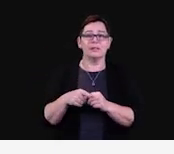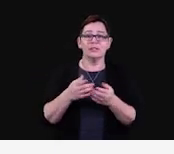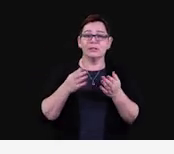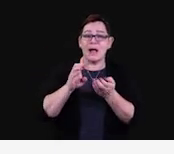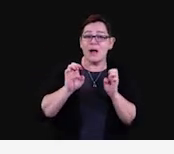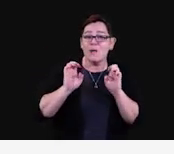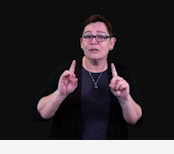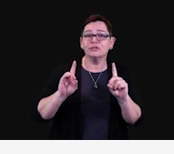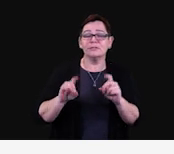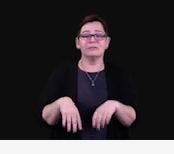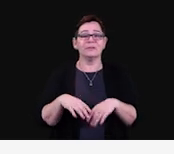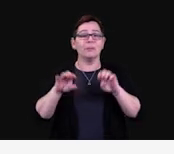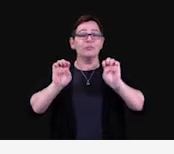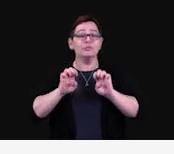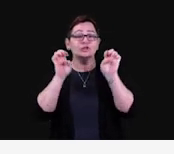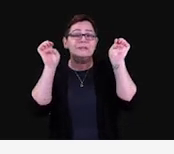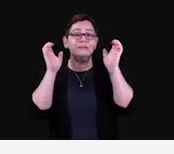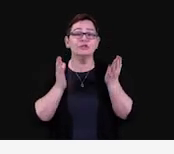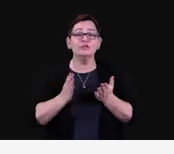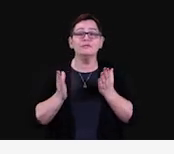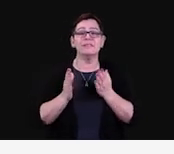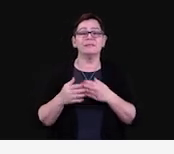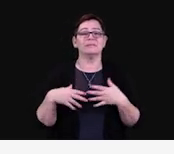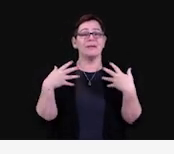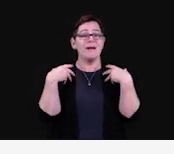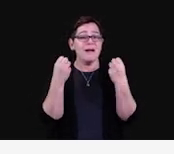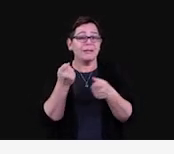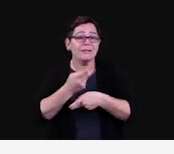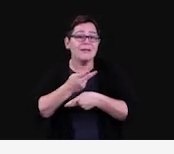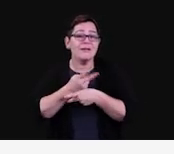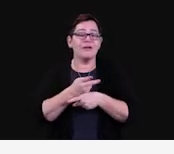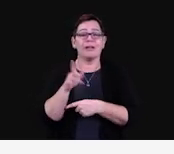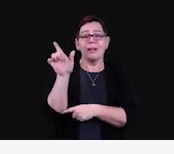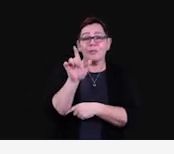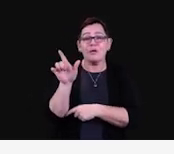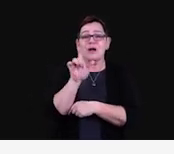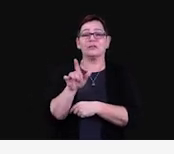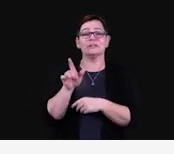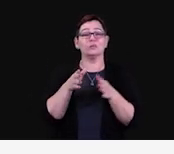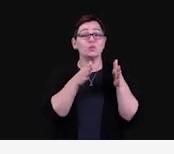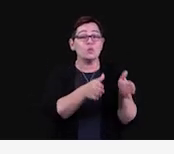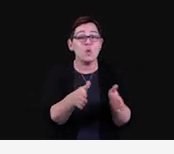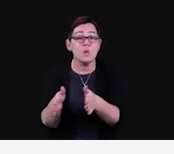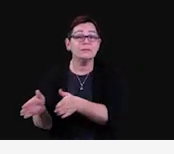emergency services, health care, libraries, roads, and social programs.